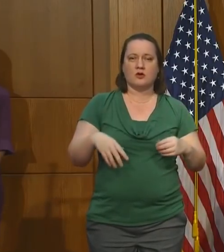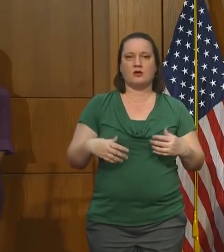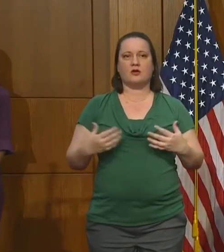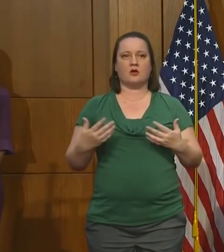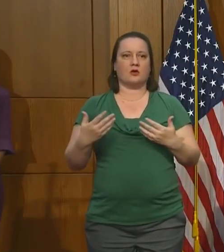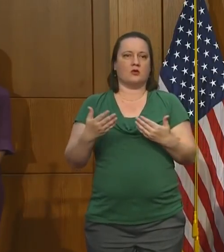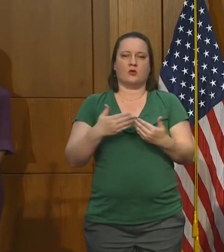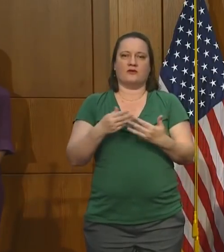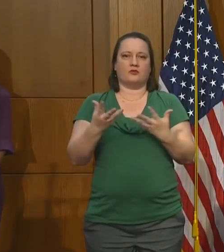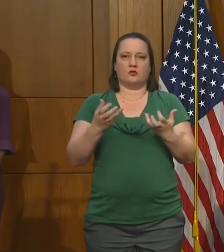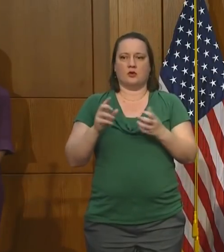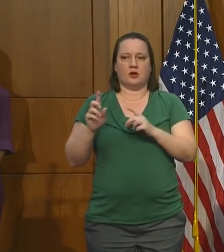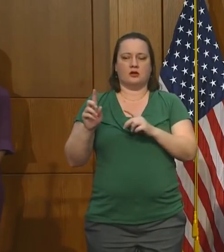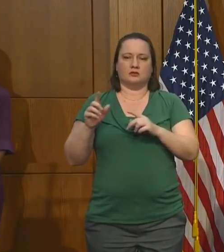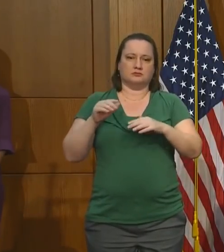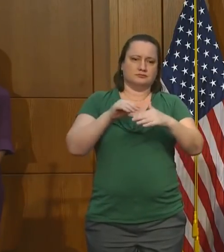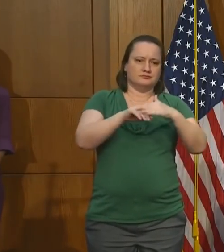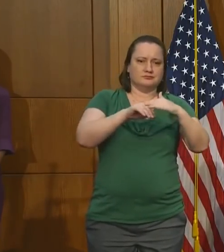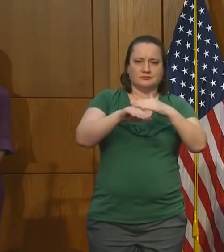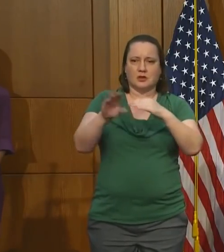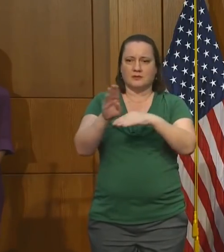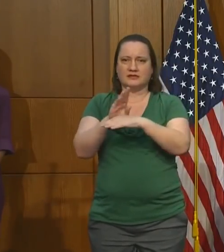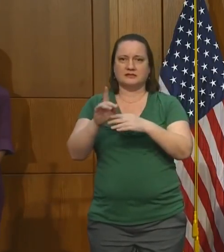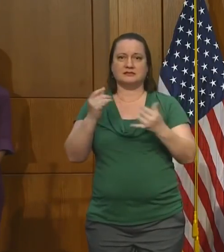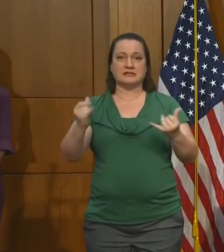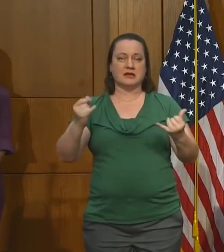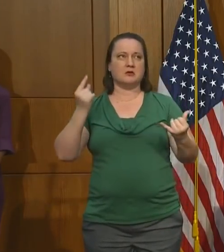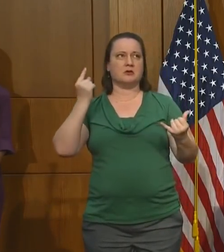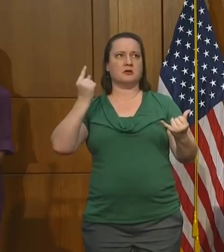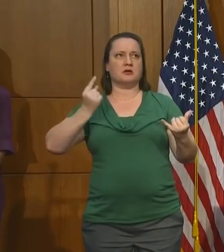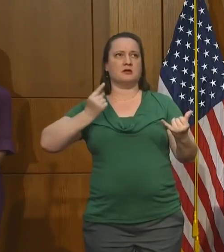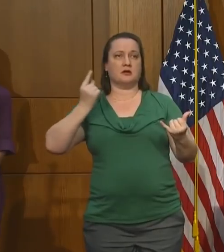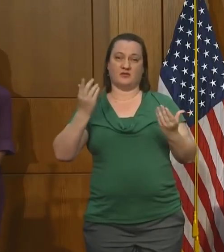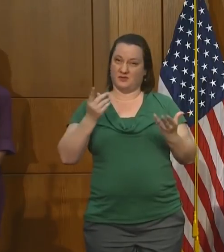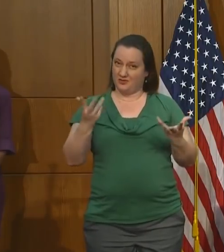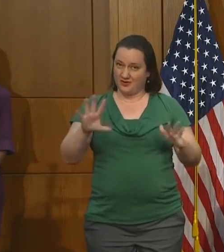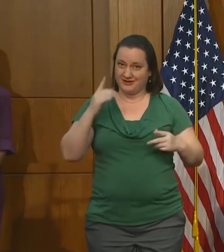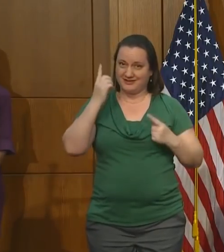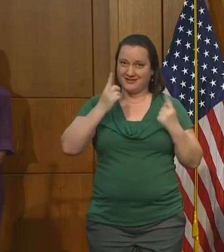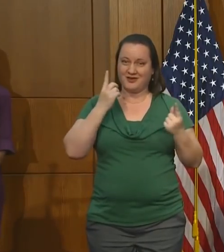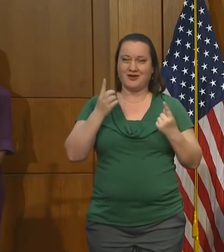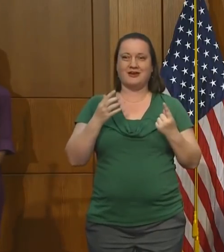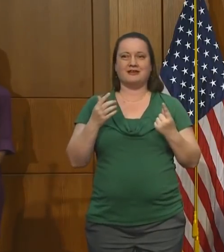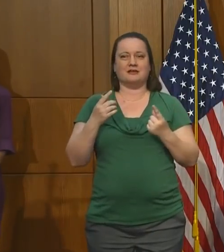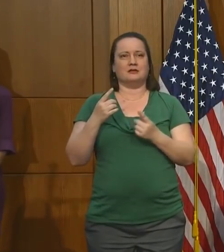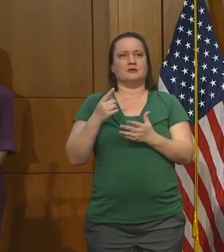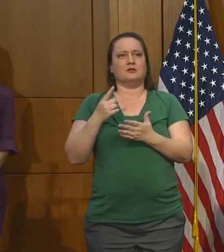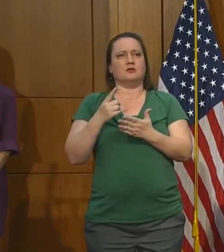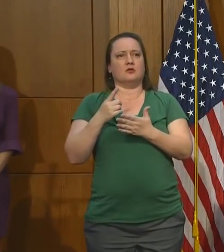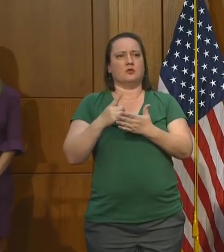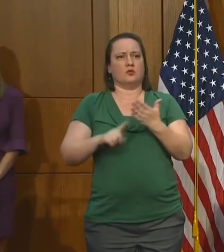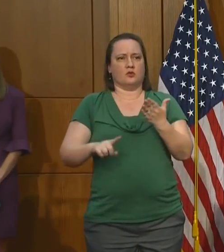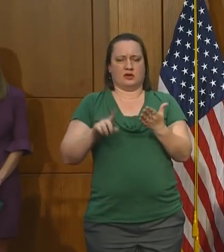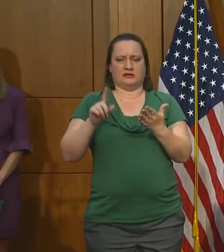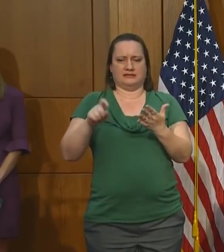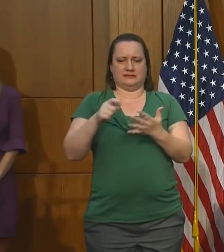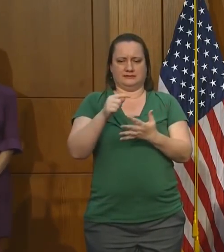TO GO BACK INTO THE BARBER SHOP OR THE- ARE THE HARDWARE STORE- ARE OR WHERE EVER. START